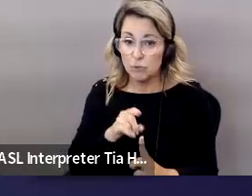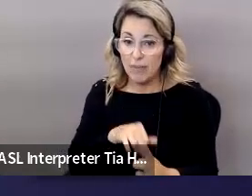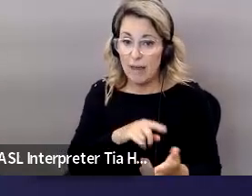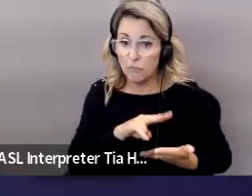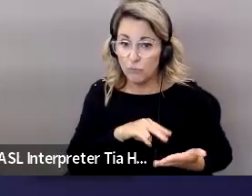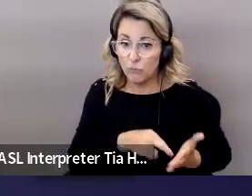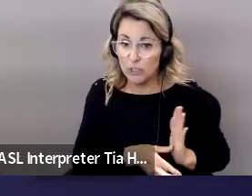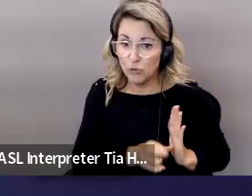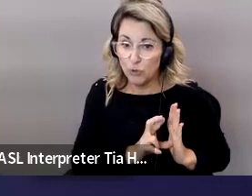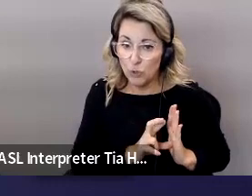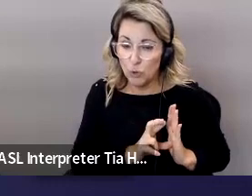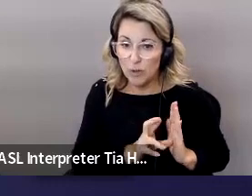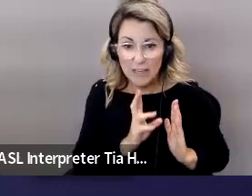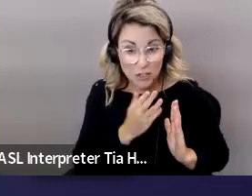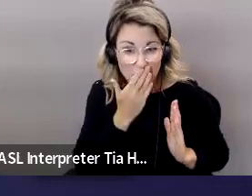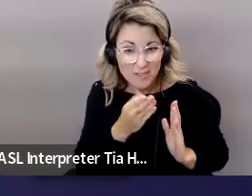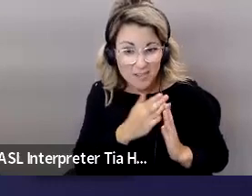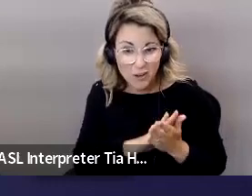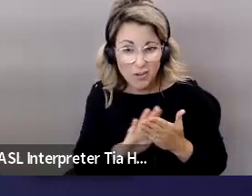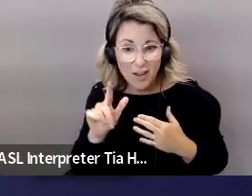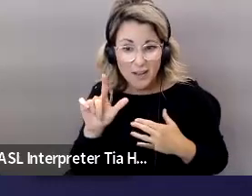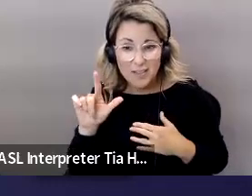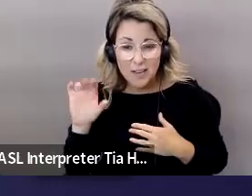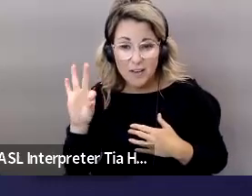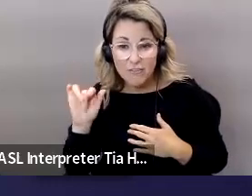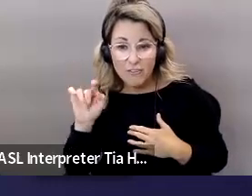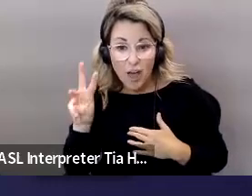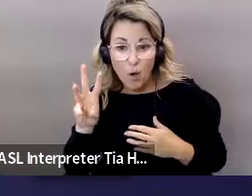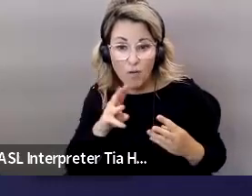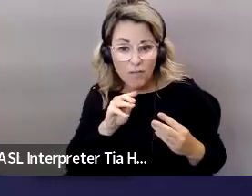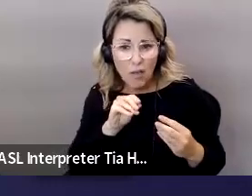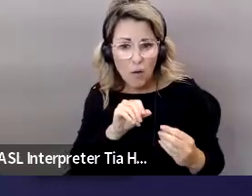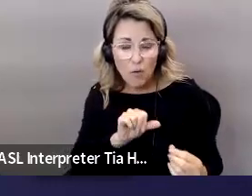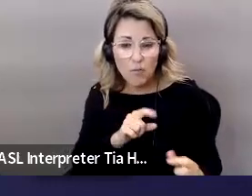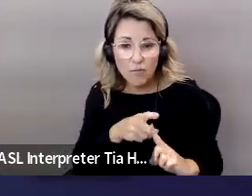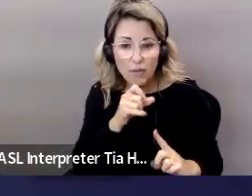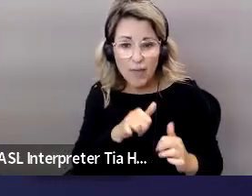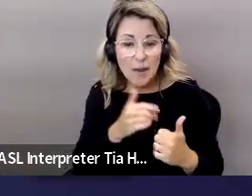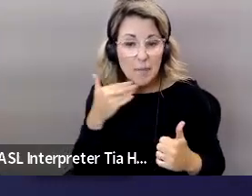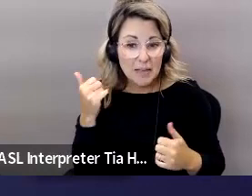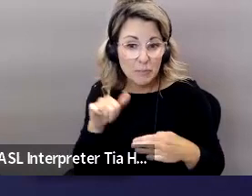Do they flow from what we know about best practices in those areas? There's always